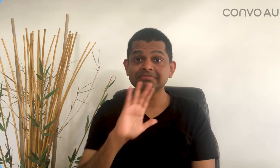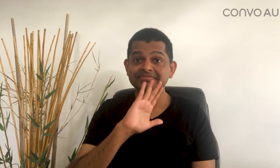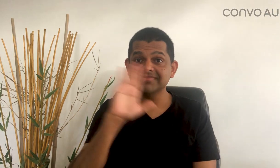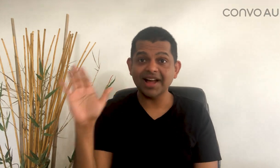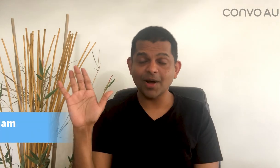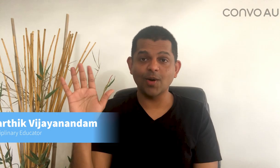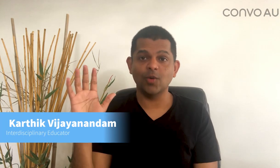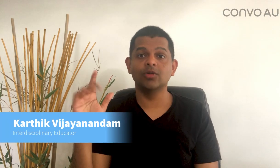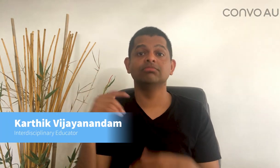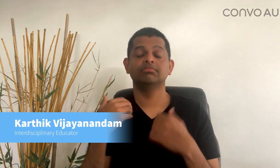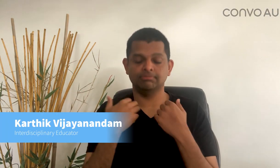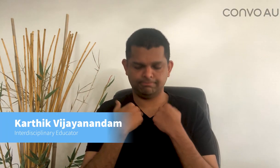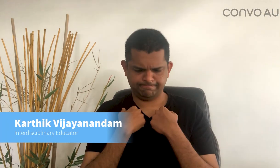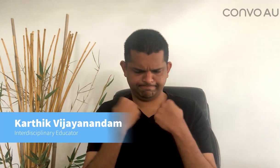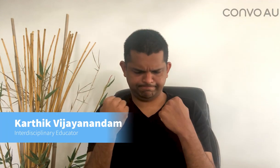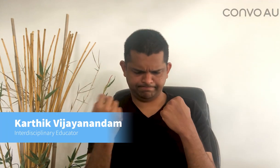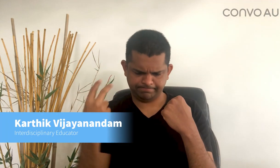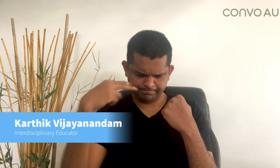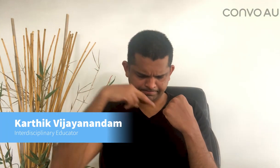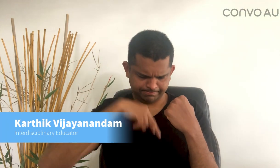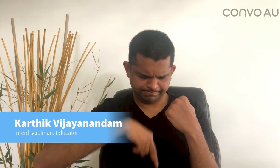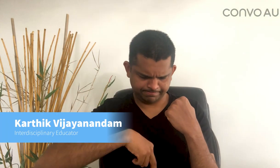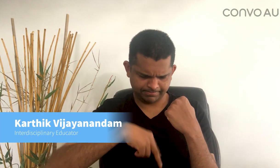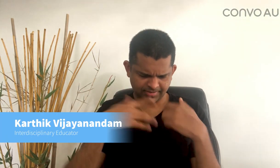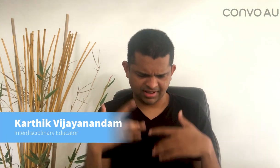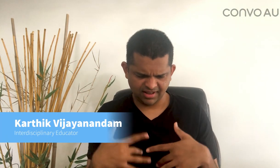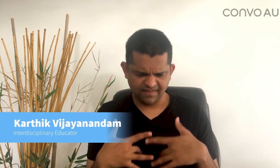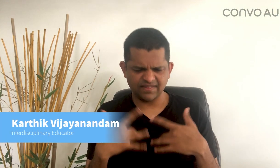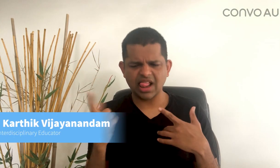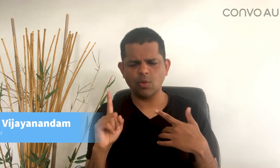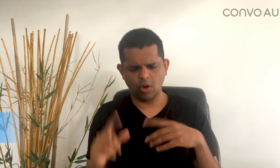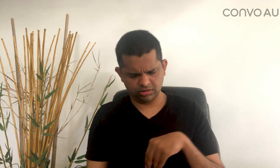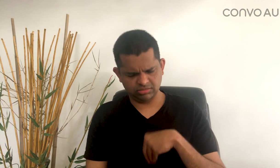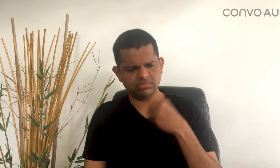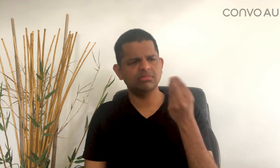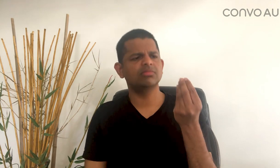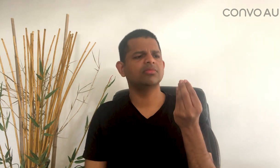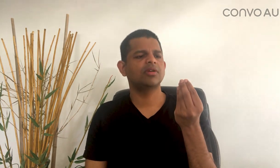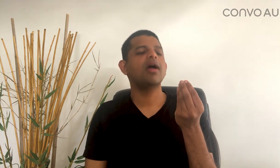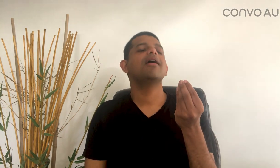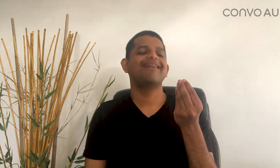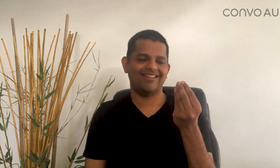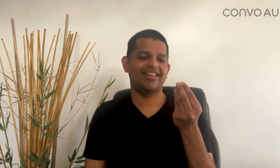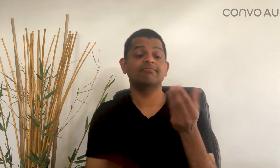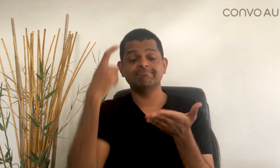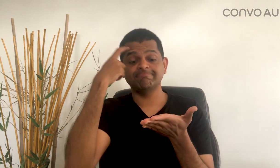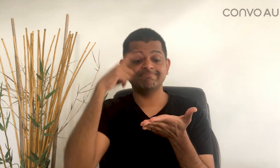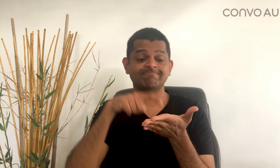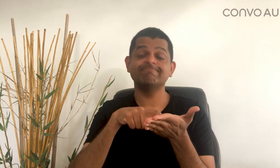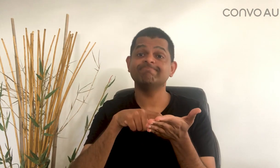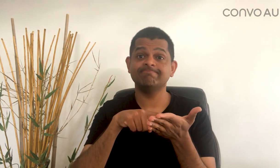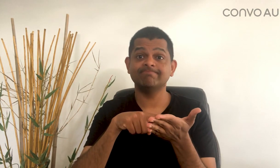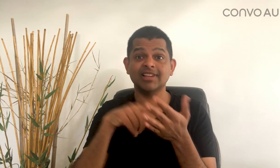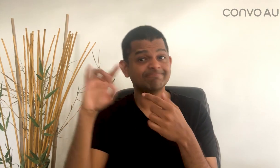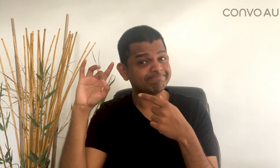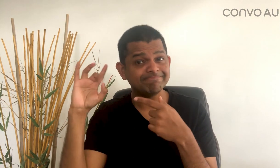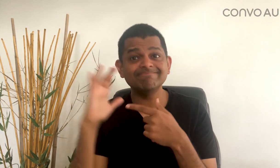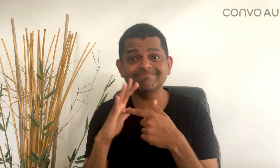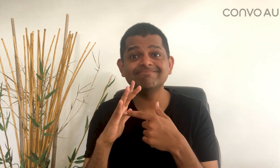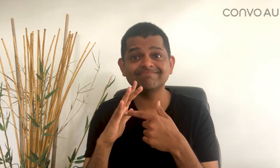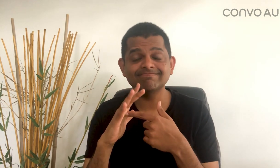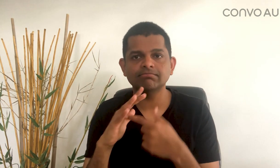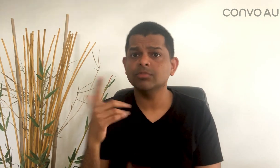Hello, Recognising your emotions and feelings are important.